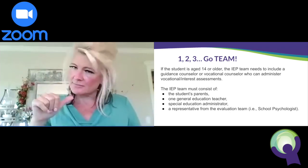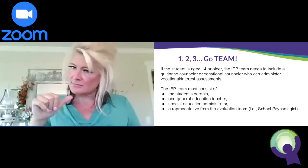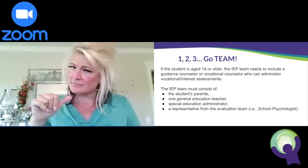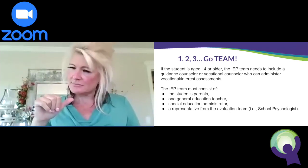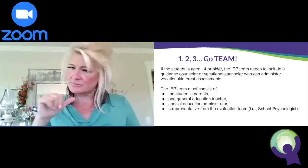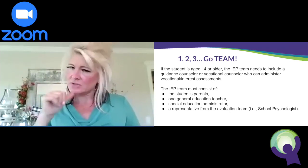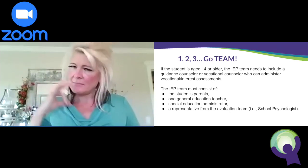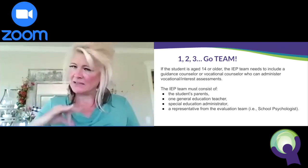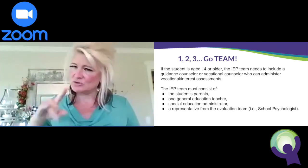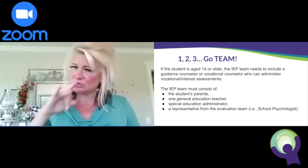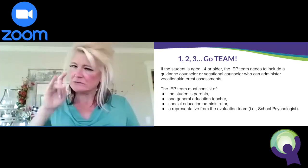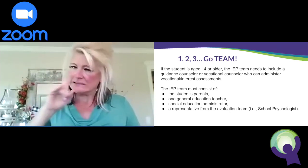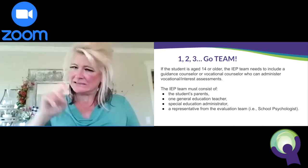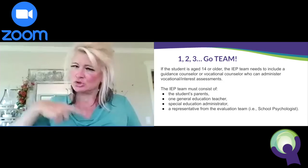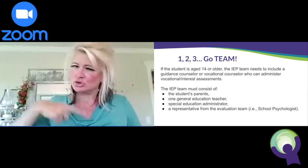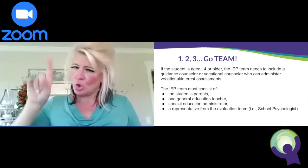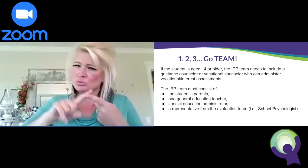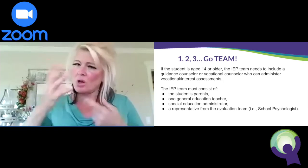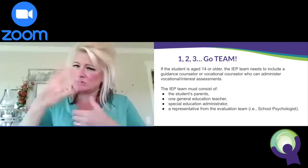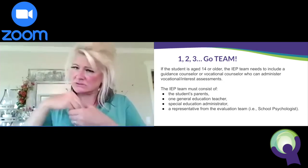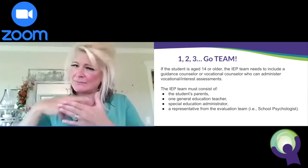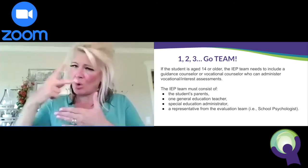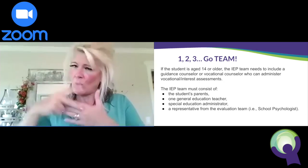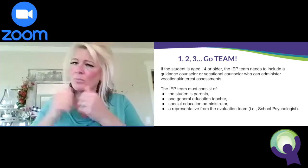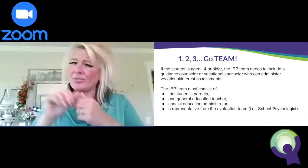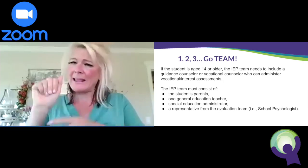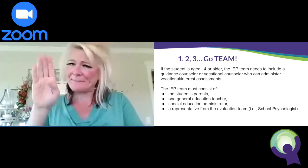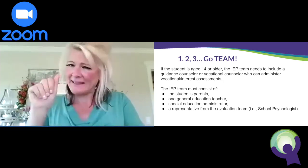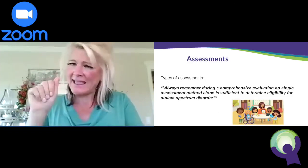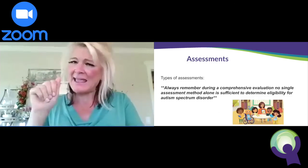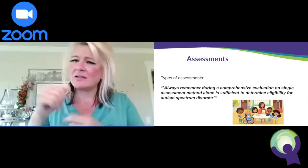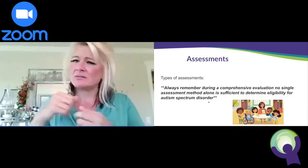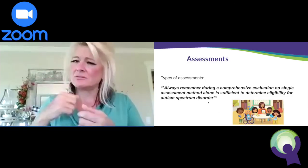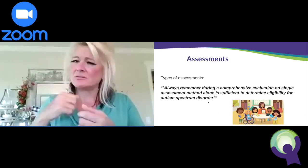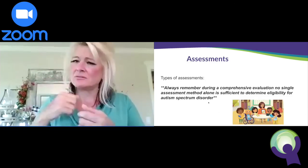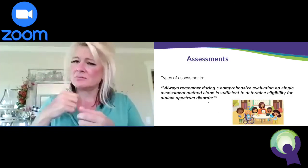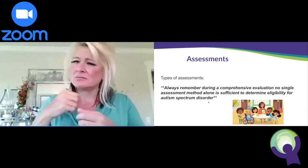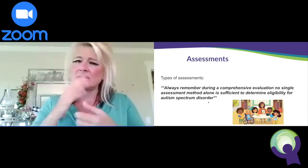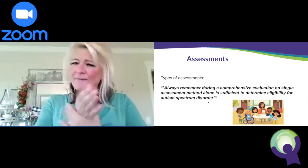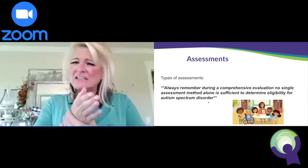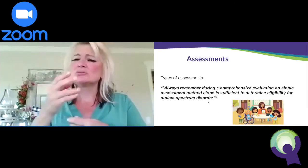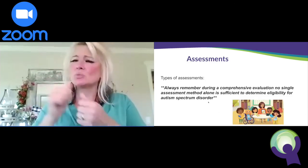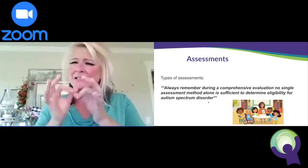placed elsewhere and so sometimes that's not necessarily the case. Doesn't mean they need to be involved in an autism program.